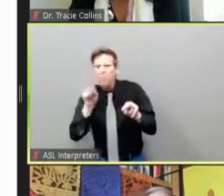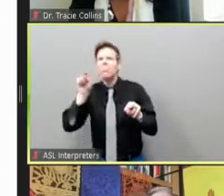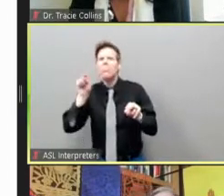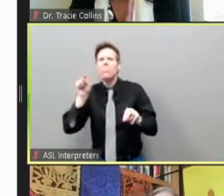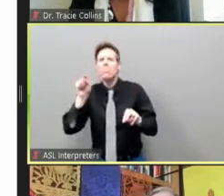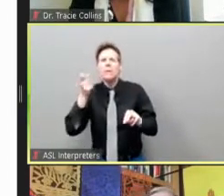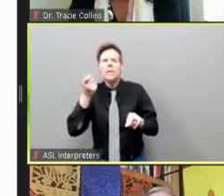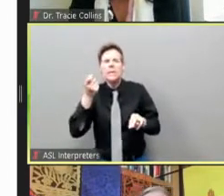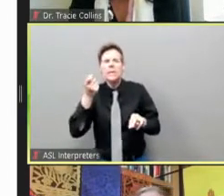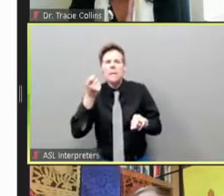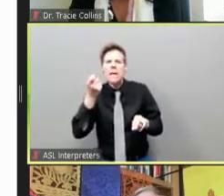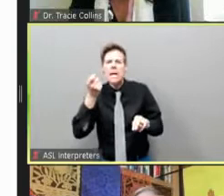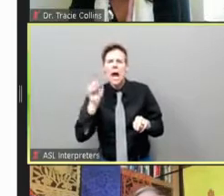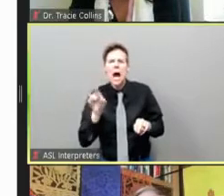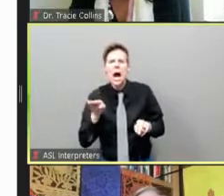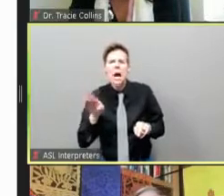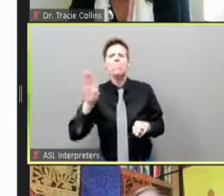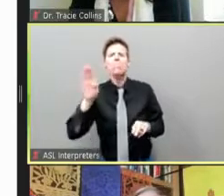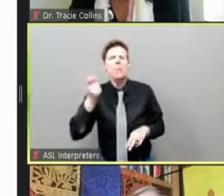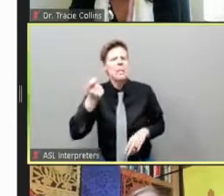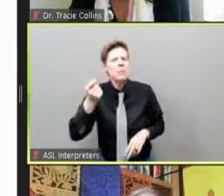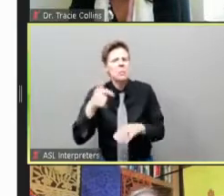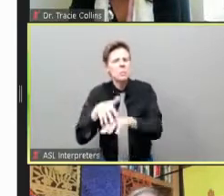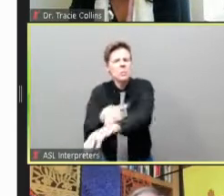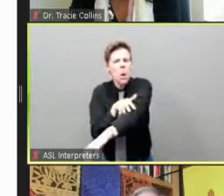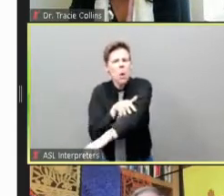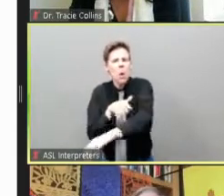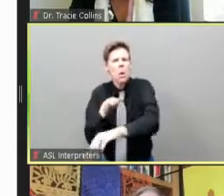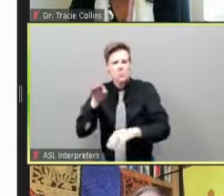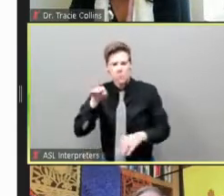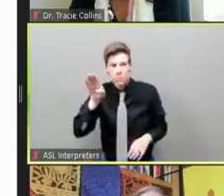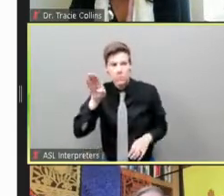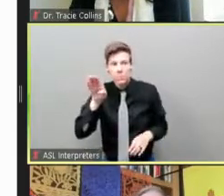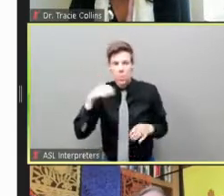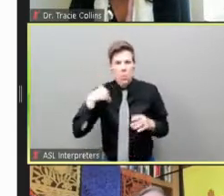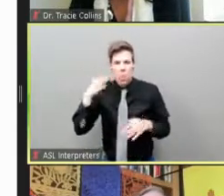upward trend there. We have to watch that closely again get vaccinated but